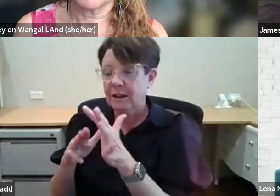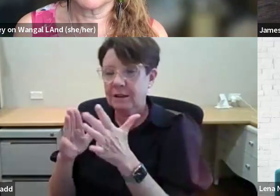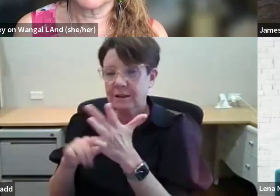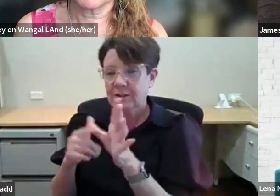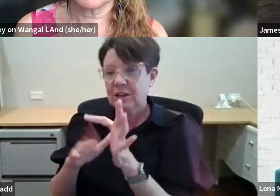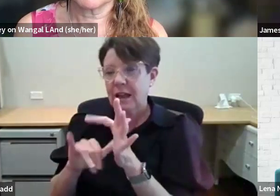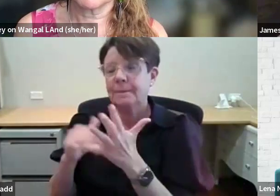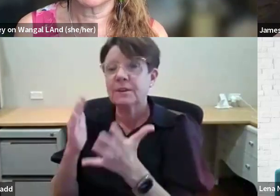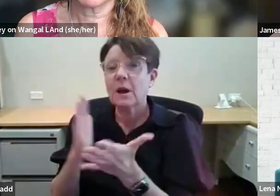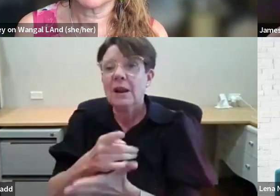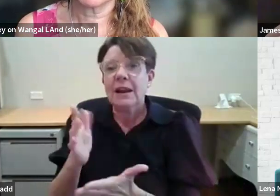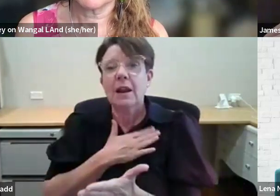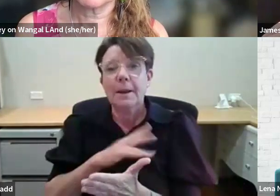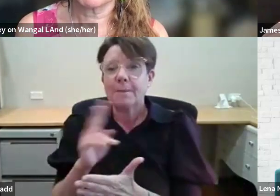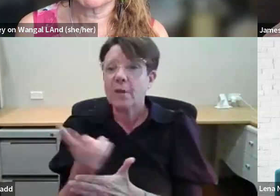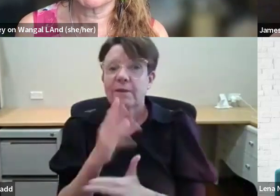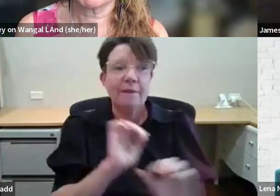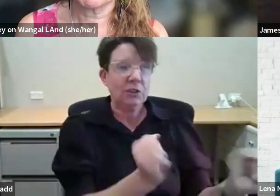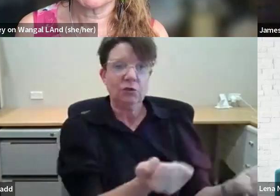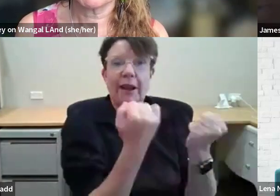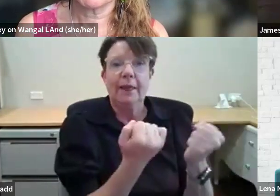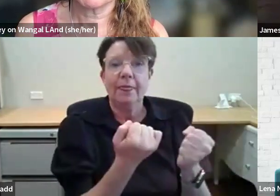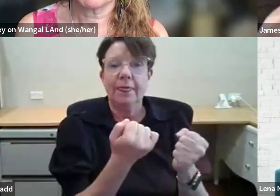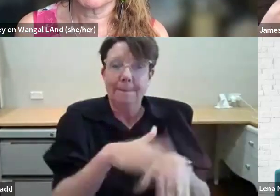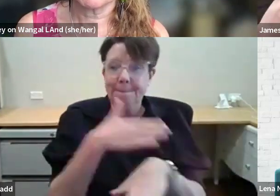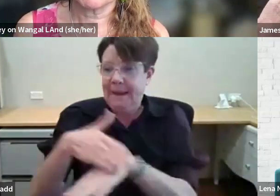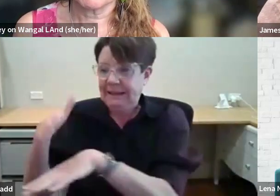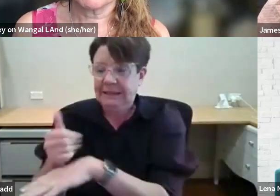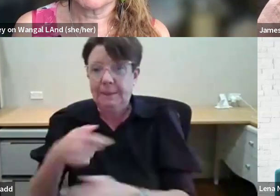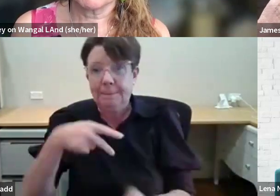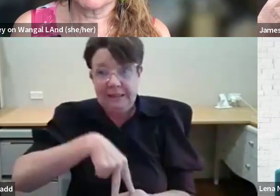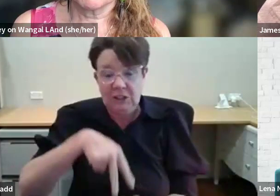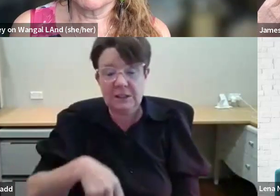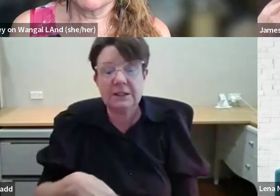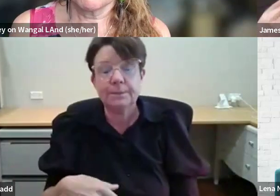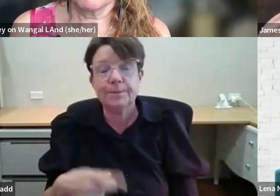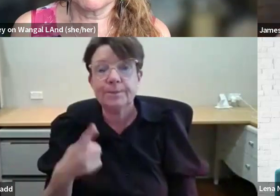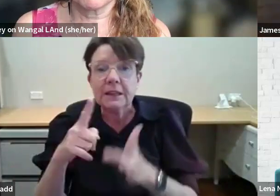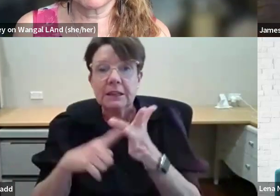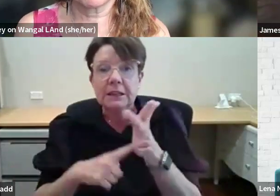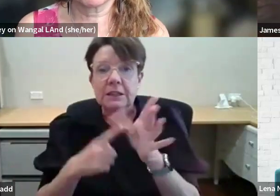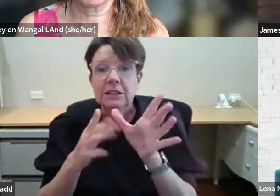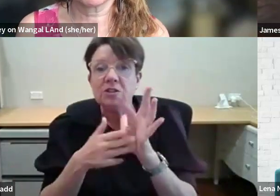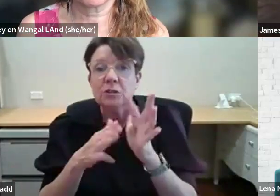what boards can affect, what they can impact, how they can empower people and organisations. That is a nice segue